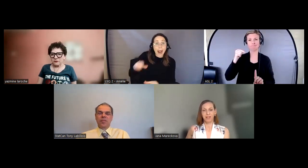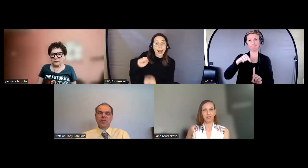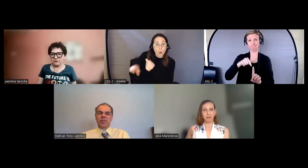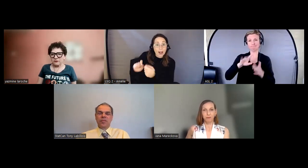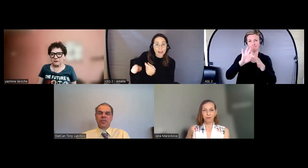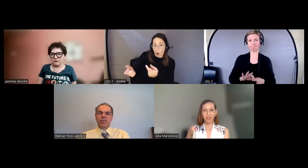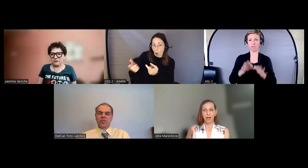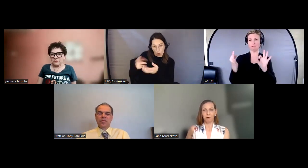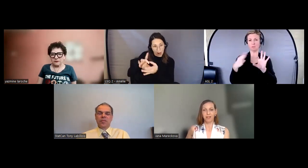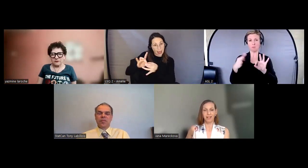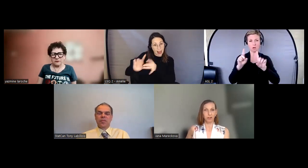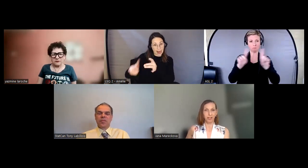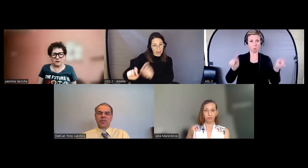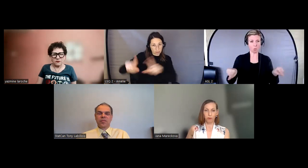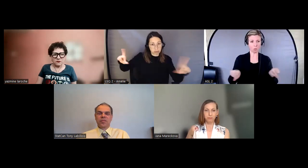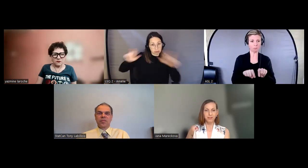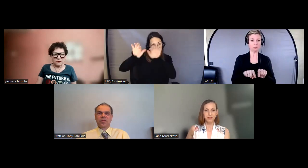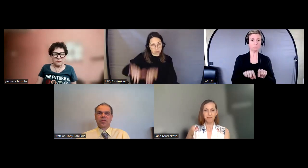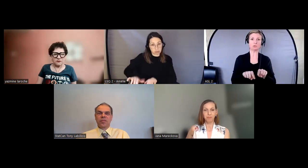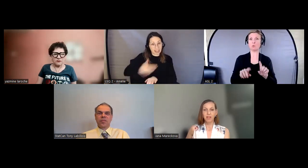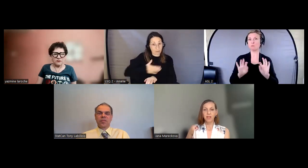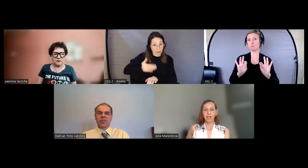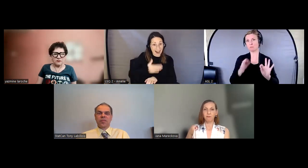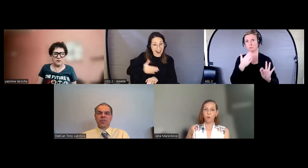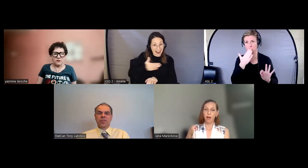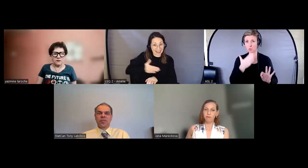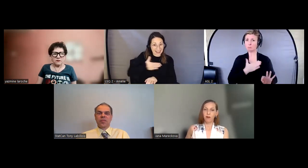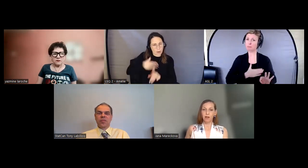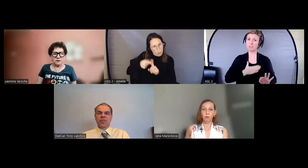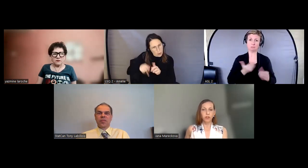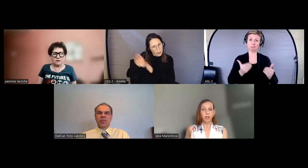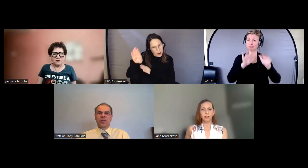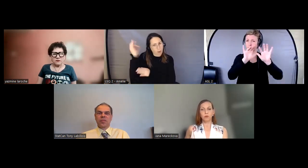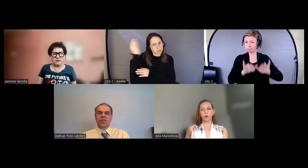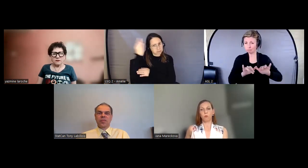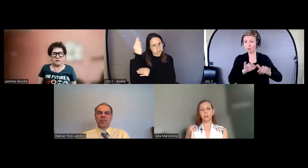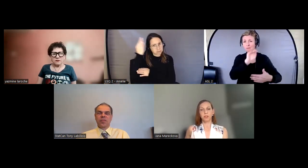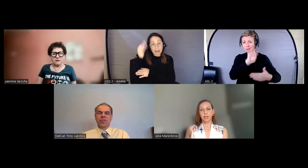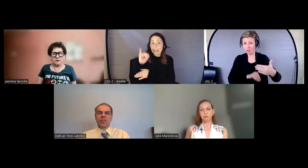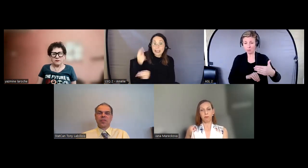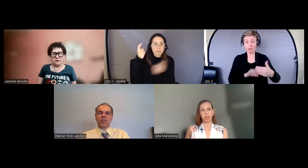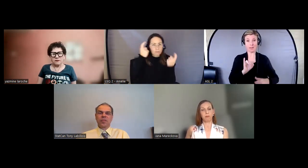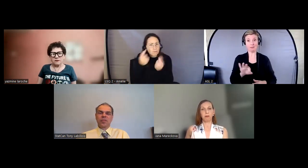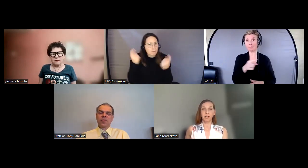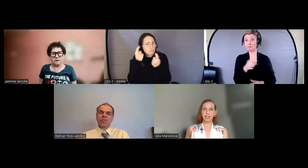and improving our can connect forums if you have questions or want information about getting